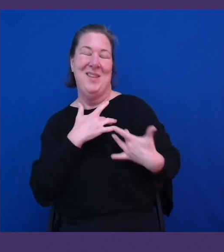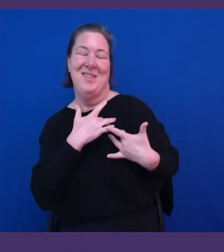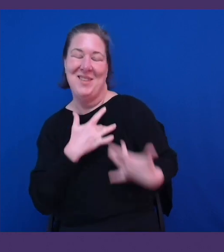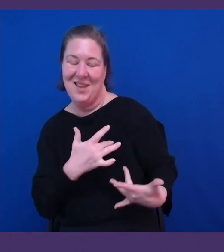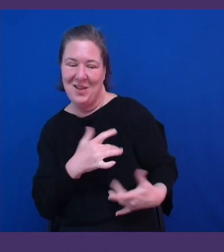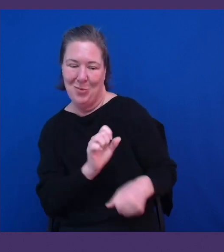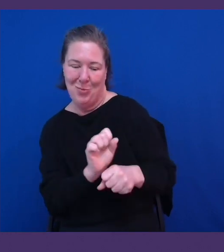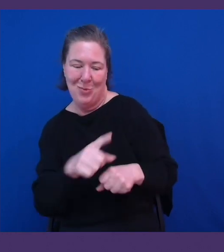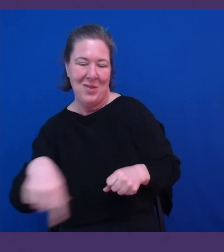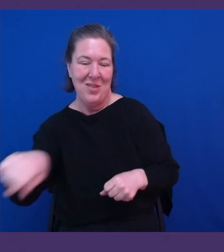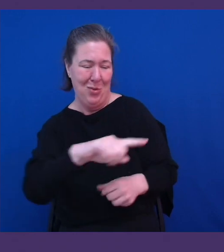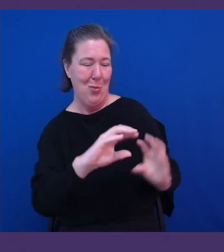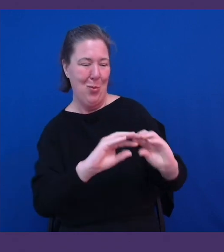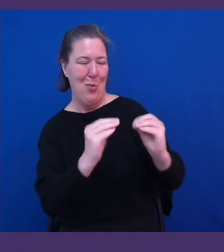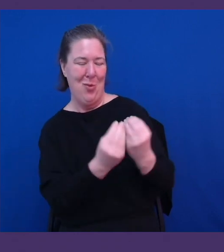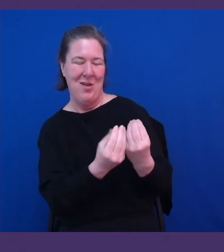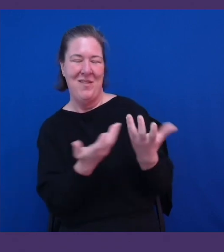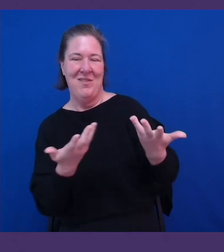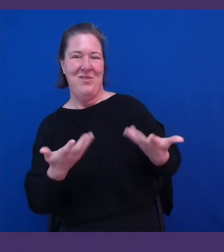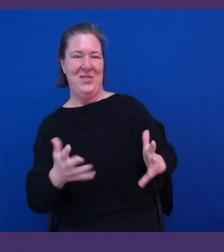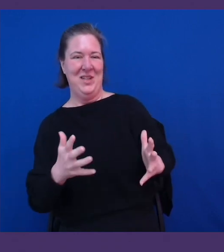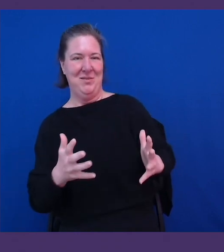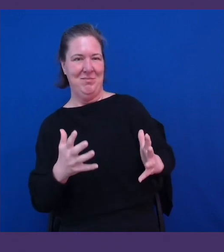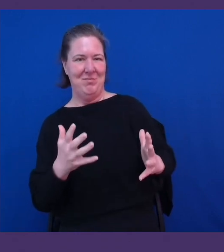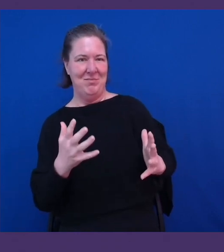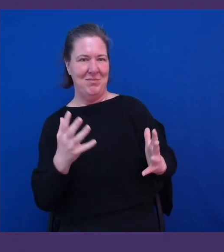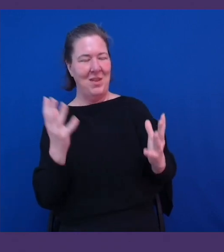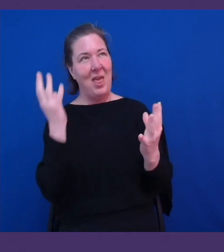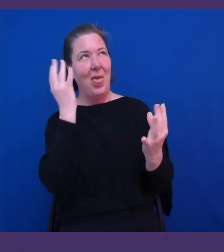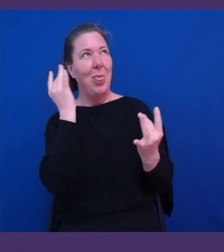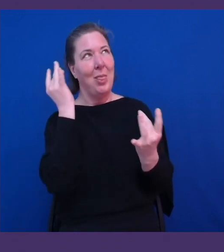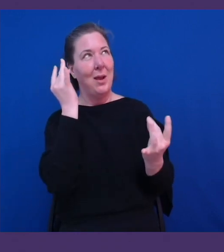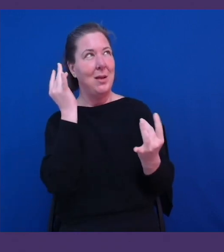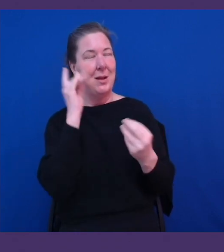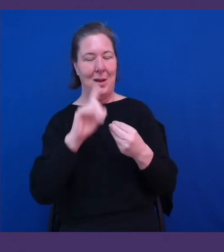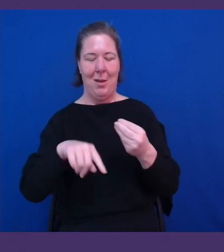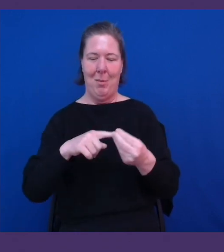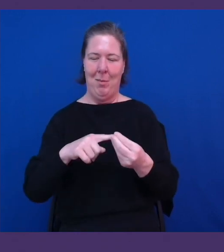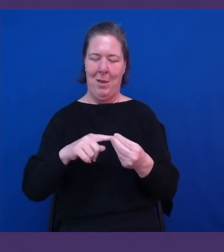that are already thinking about how to design and build accessibility in.